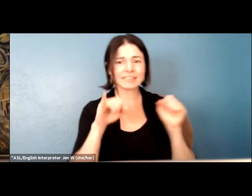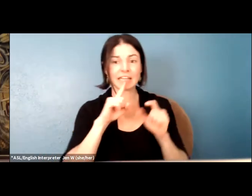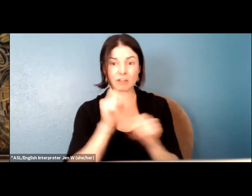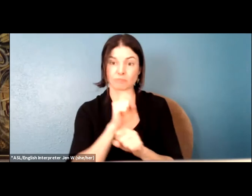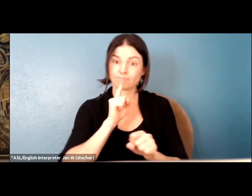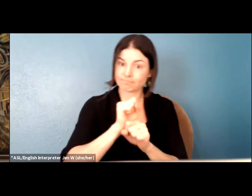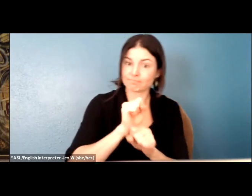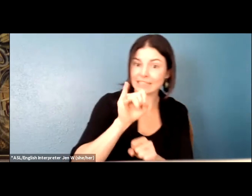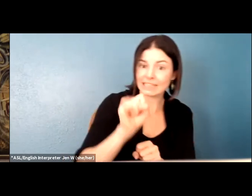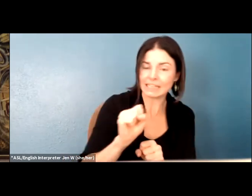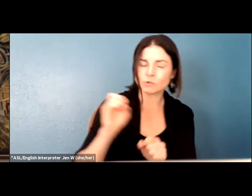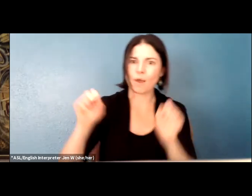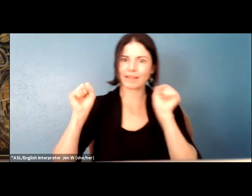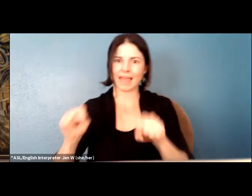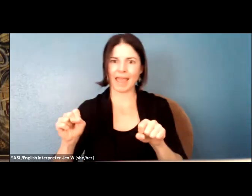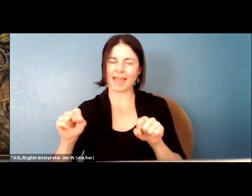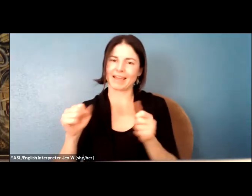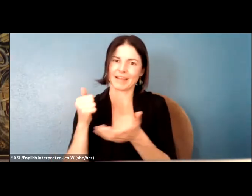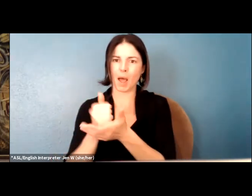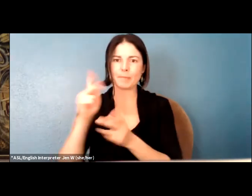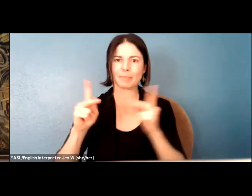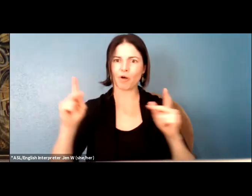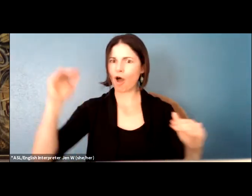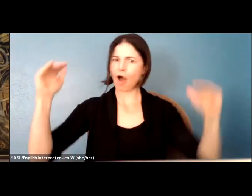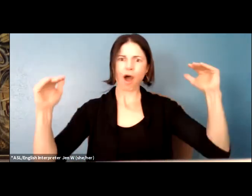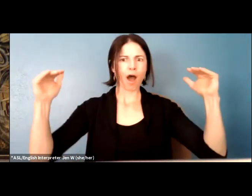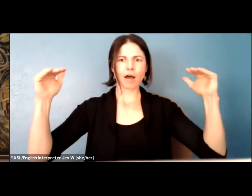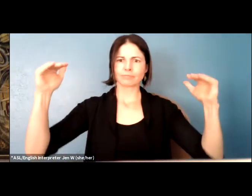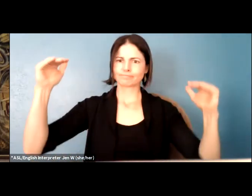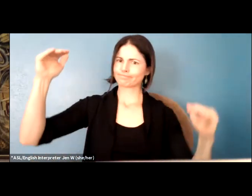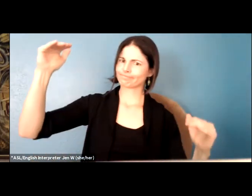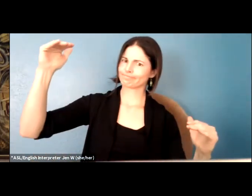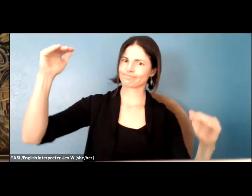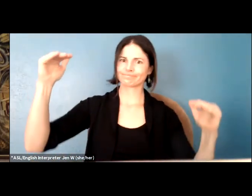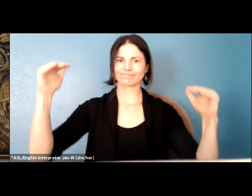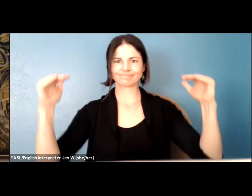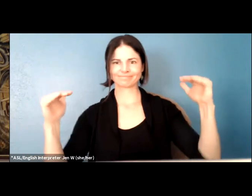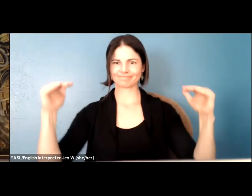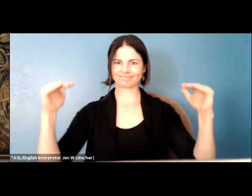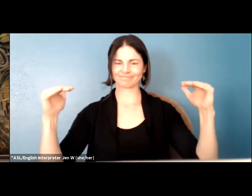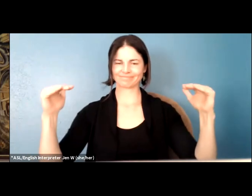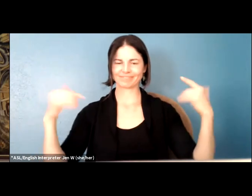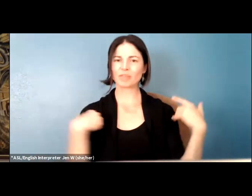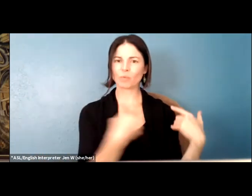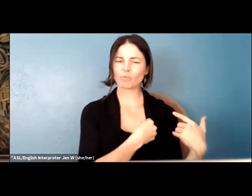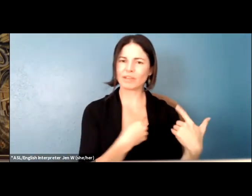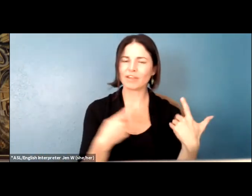equalizer. We are also told that we are a melting pot, a nation built by immigrants.